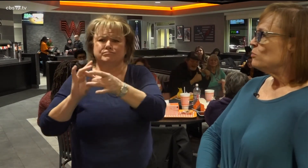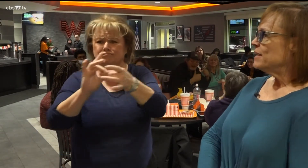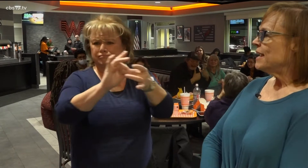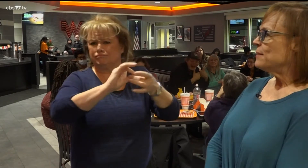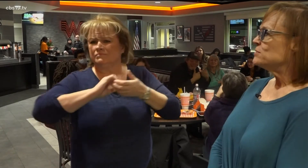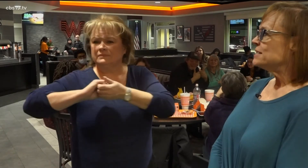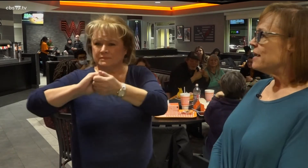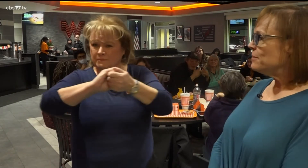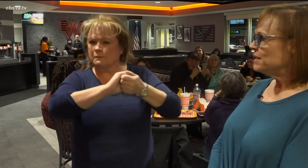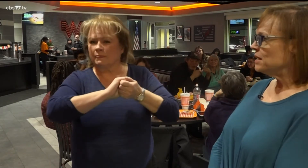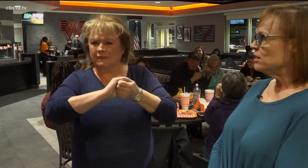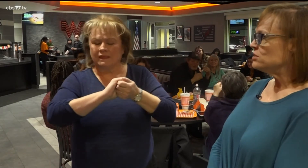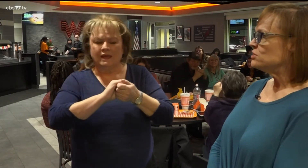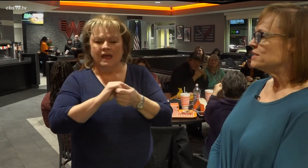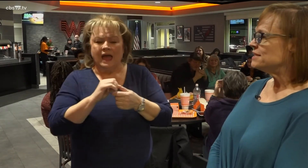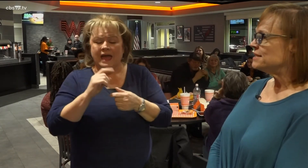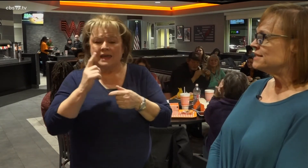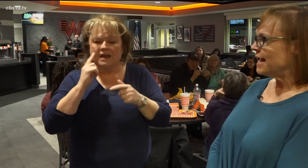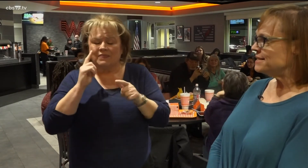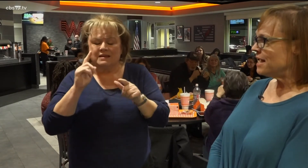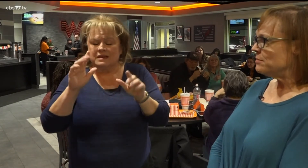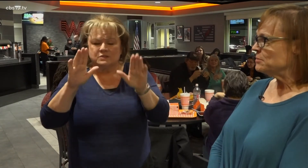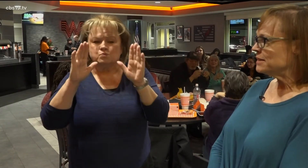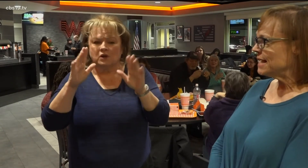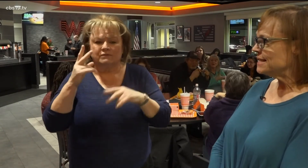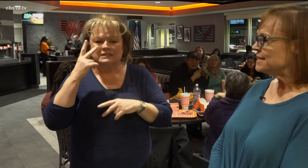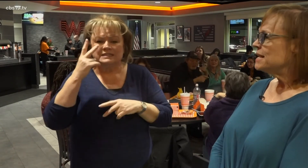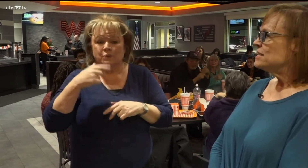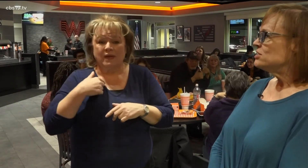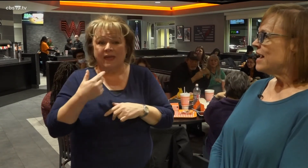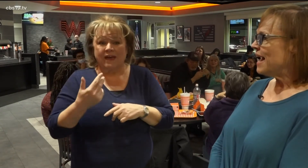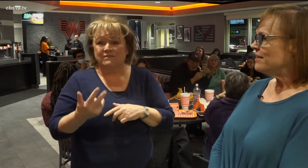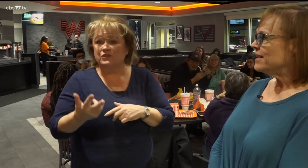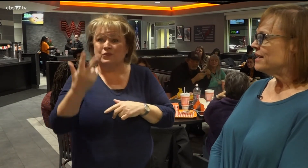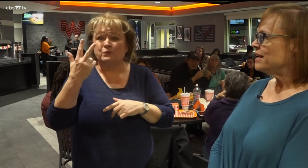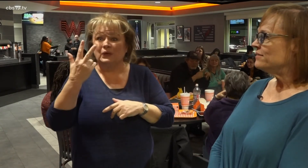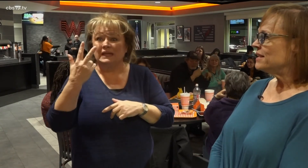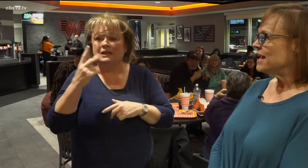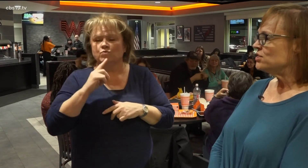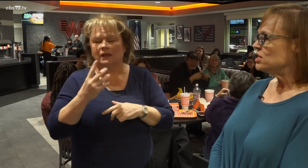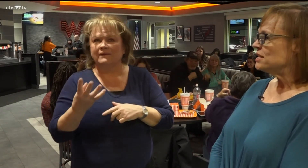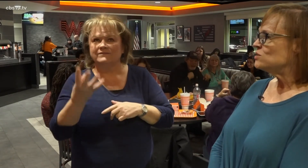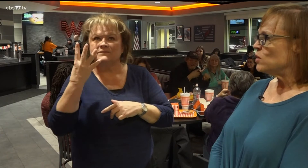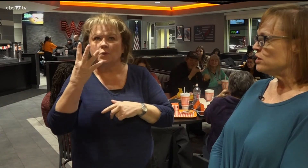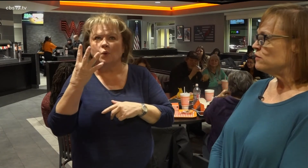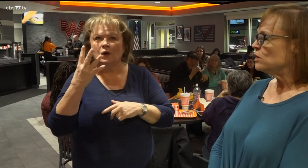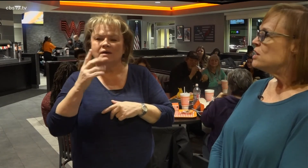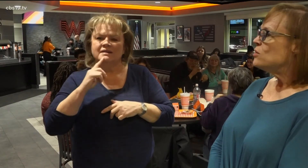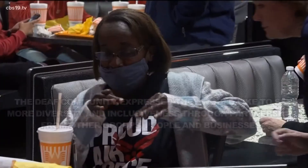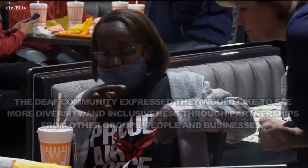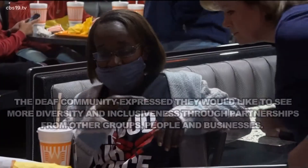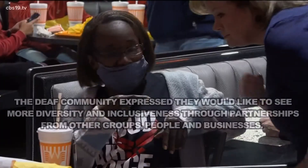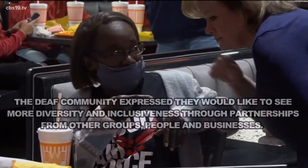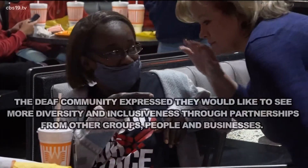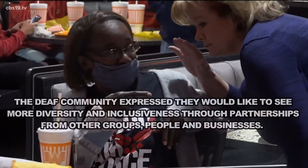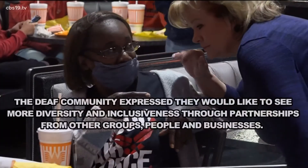so being able to come here to a set time and place to have that kind of connection is wonderful. The deaf community expressed